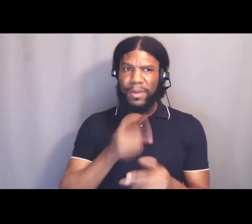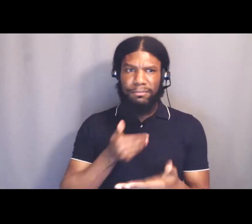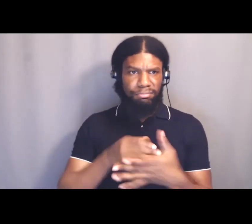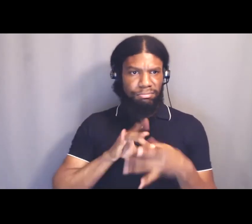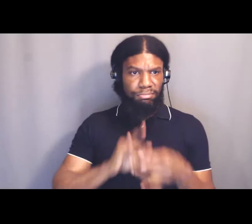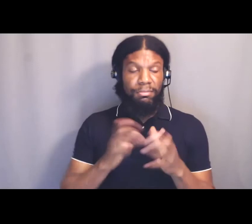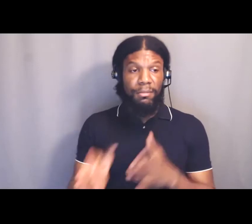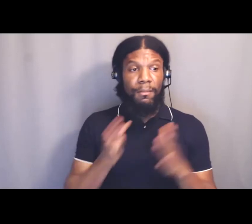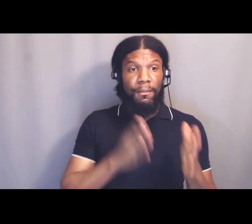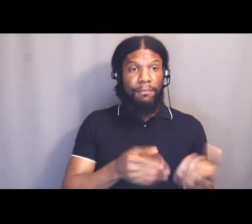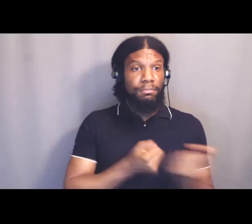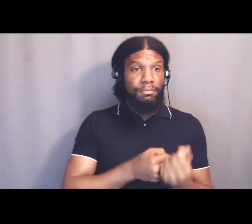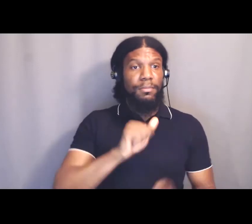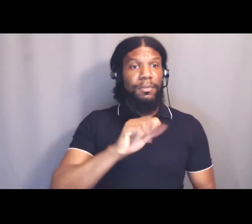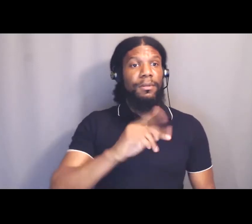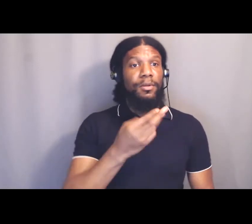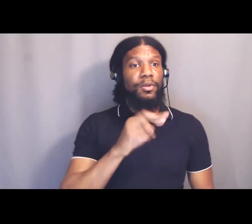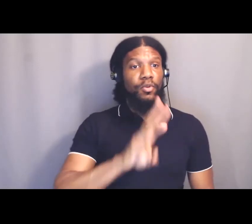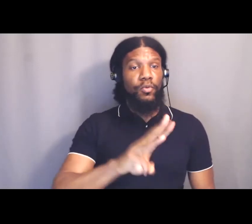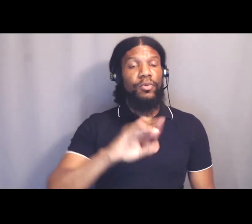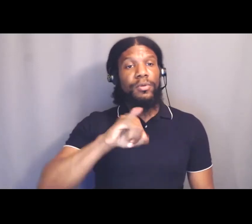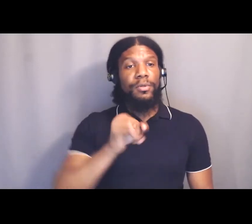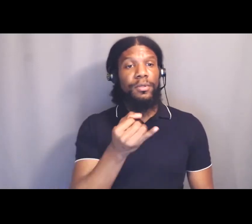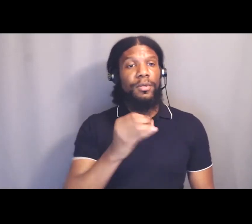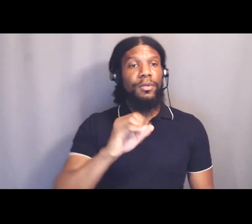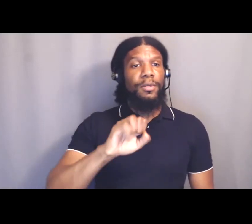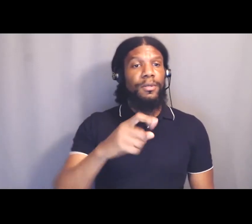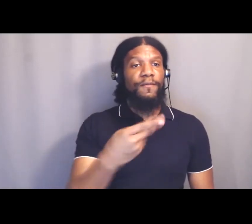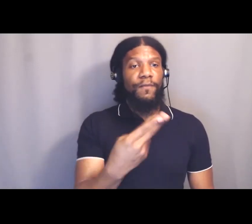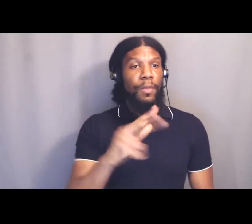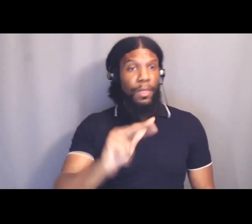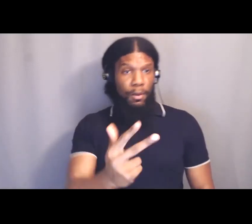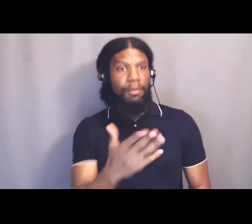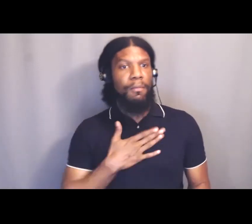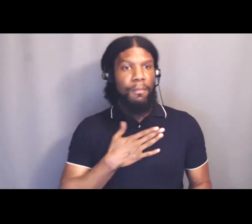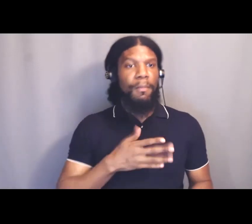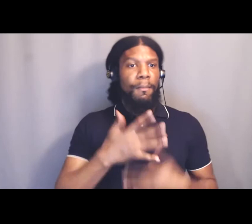who's my family by blood. He was my cousin's son, 14 years old,